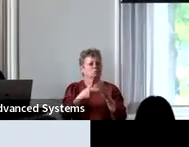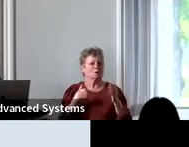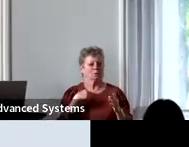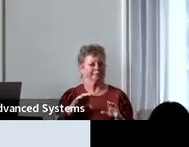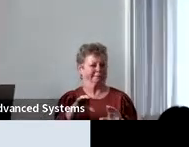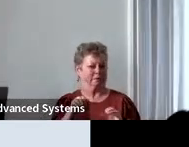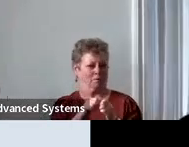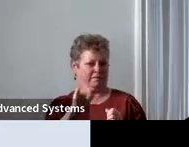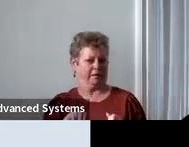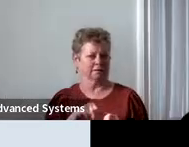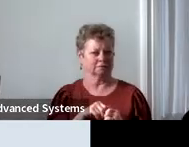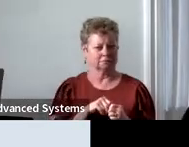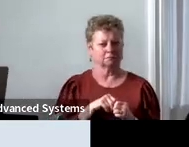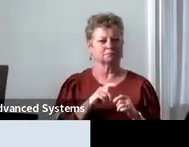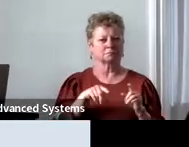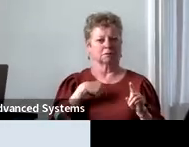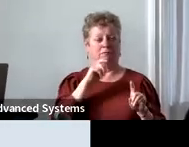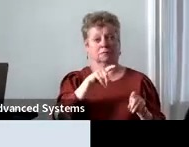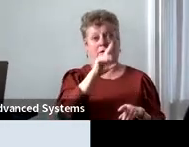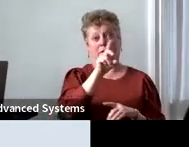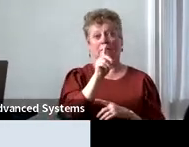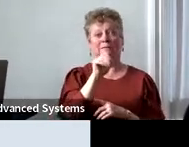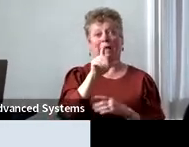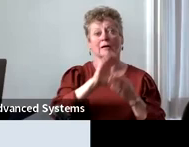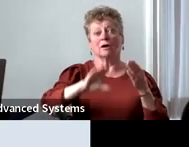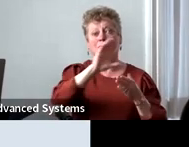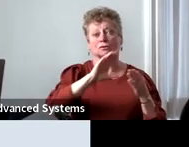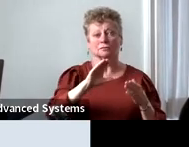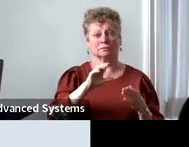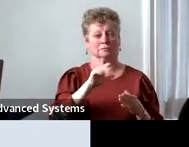Again, huge shout out to Dalhousie University Faculty of Computer Sciences